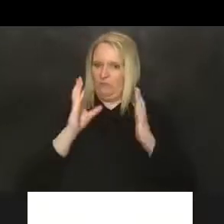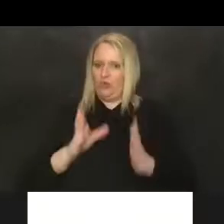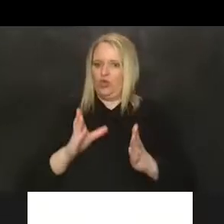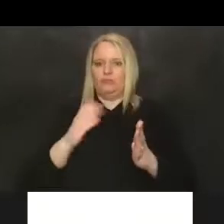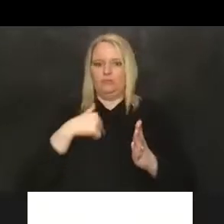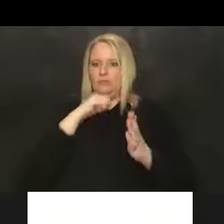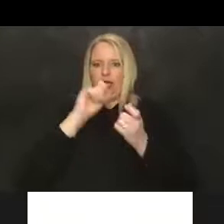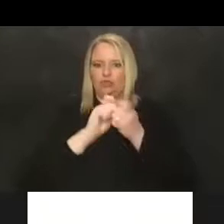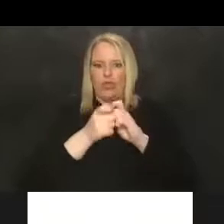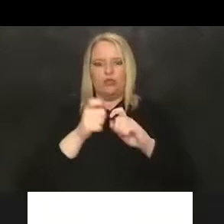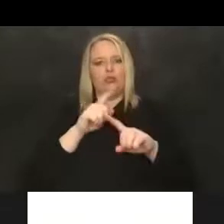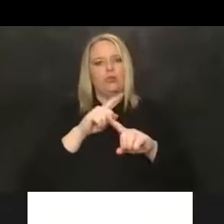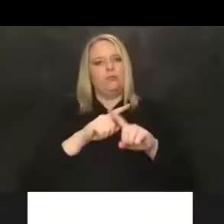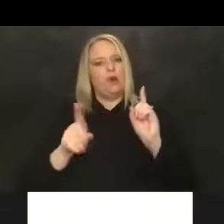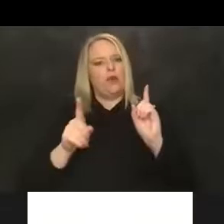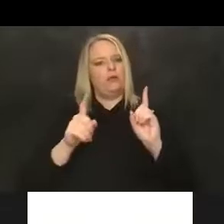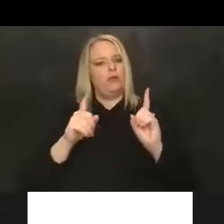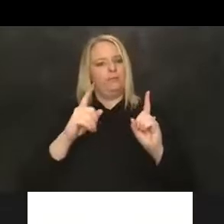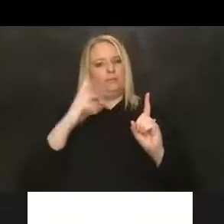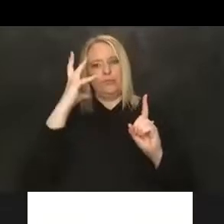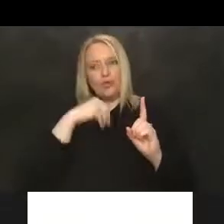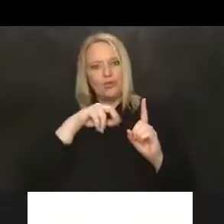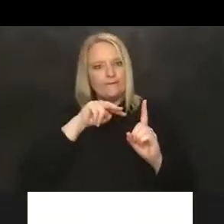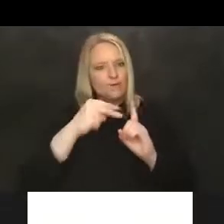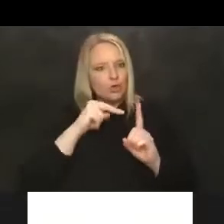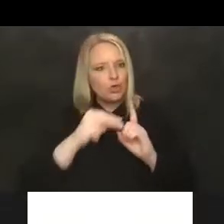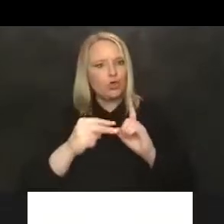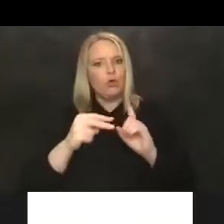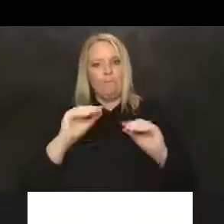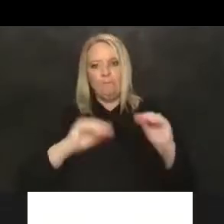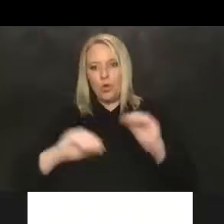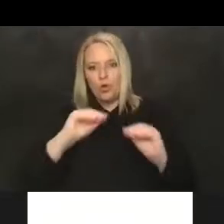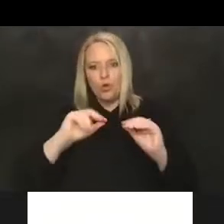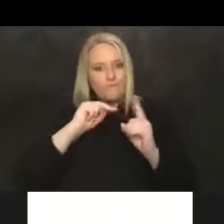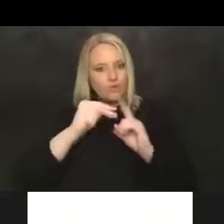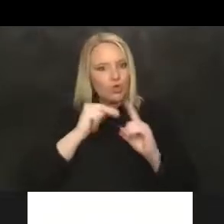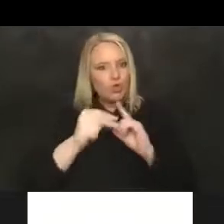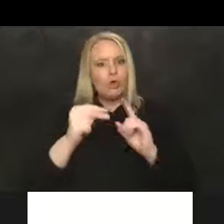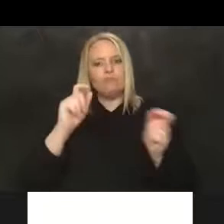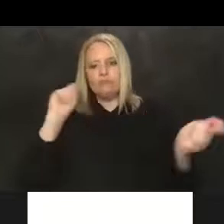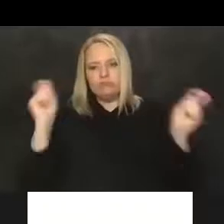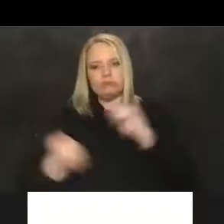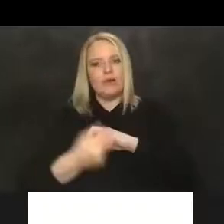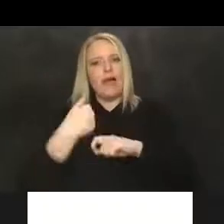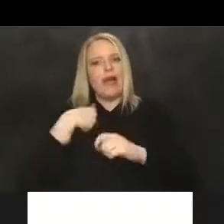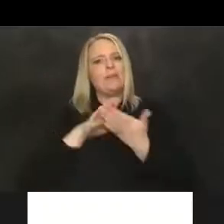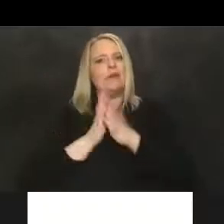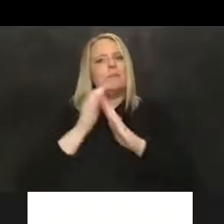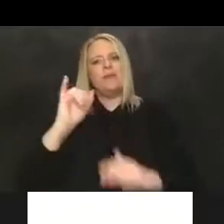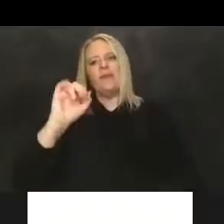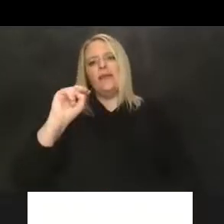like, notions of beauty and how people move in the world, and I became invisible - and it's